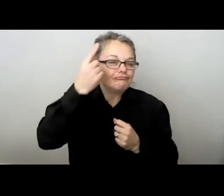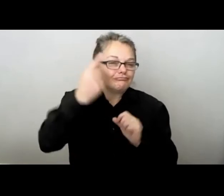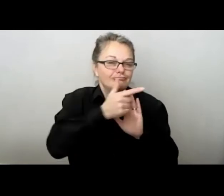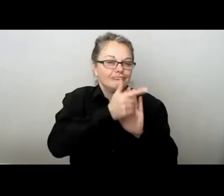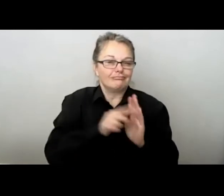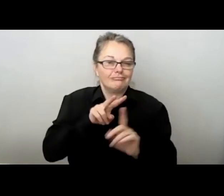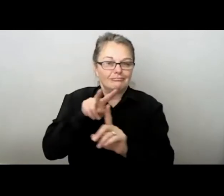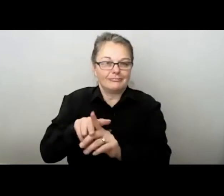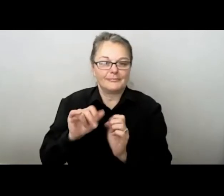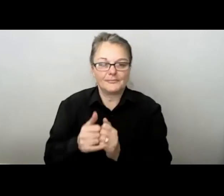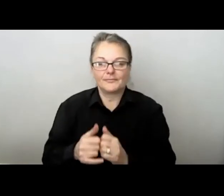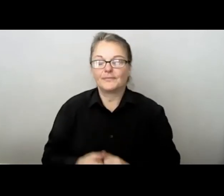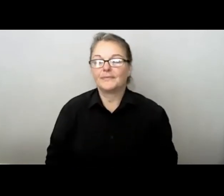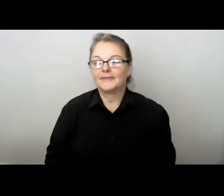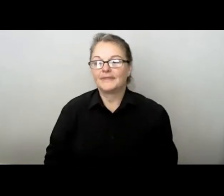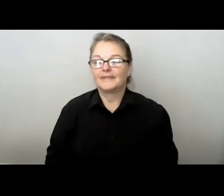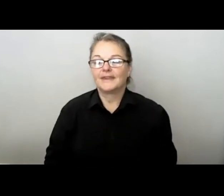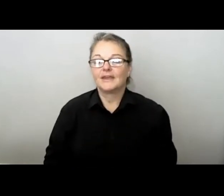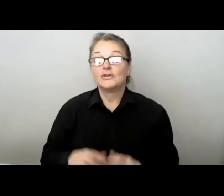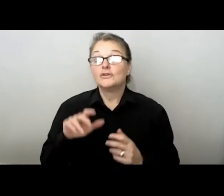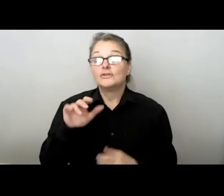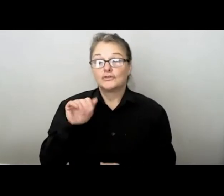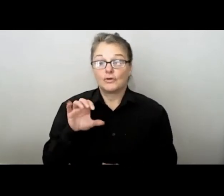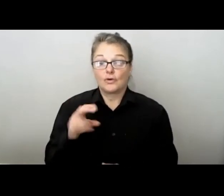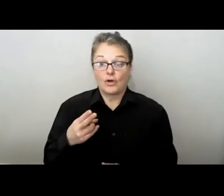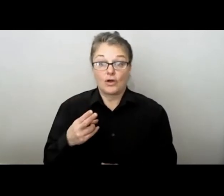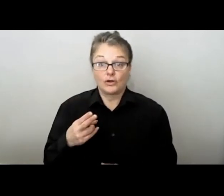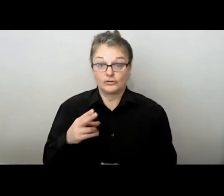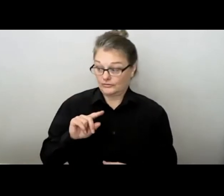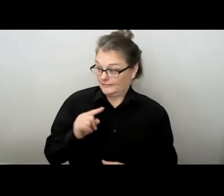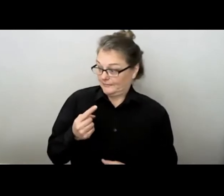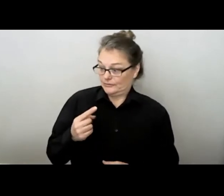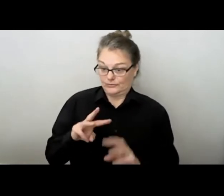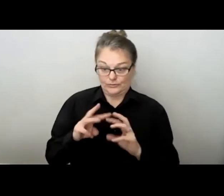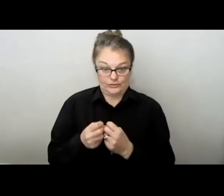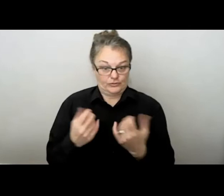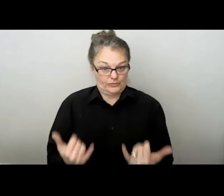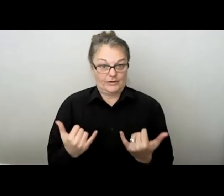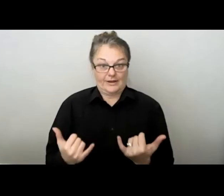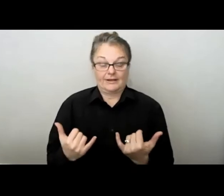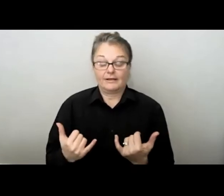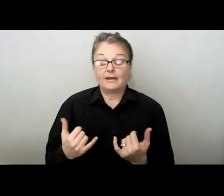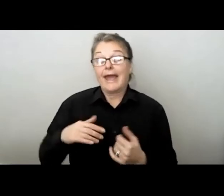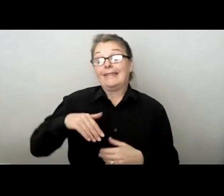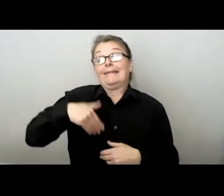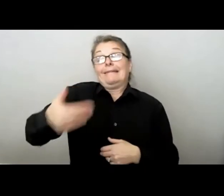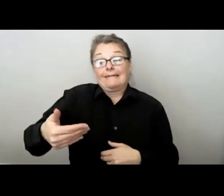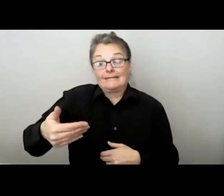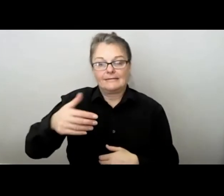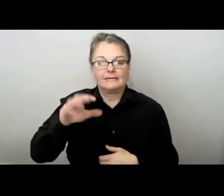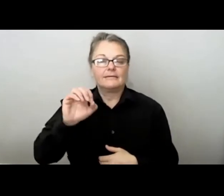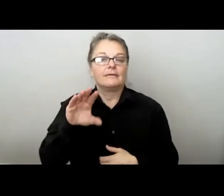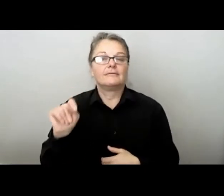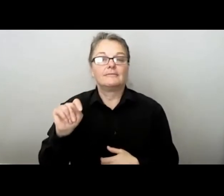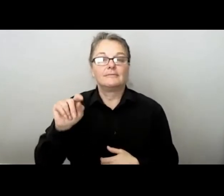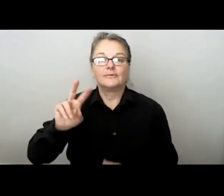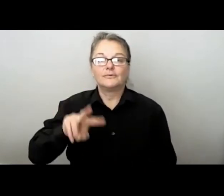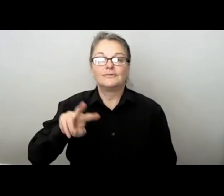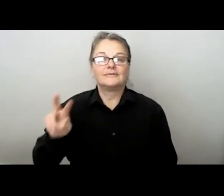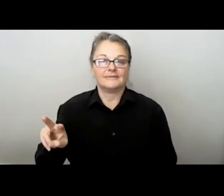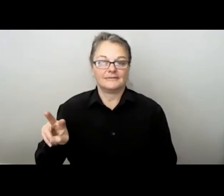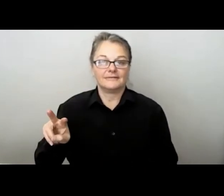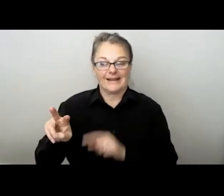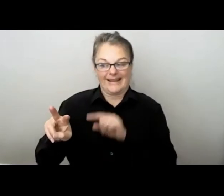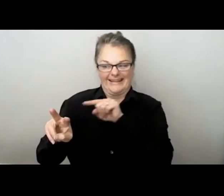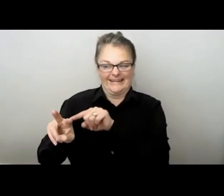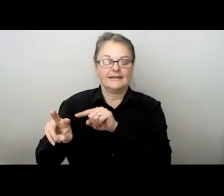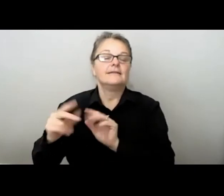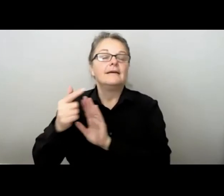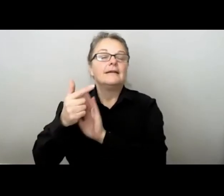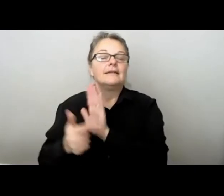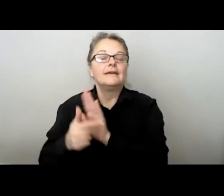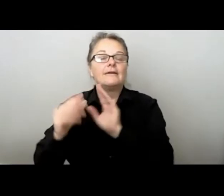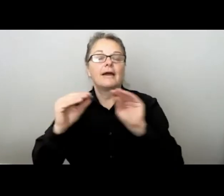AND THE SECOND ONE IS ON OCTOBER 22ND TO PROVIDE LEGAL EDUCATION WORKSHOPS FOR EMPLOYERS AND OR